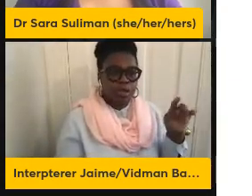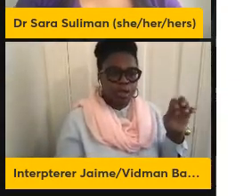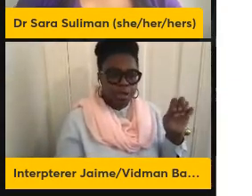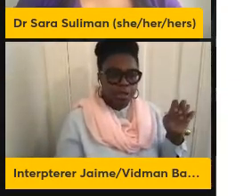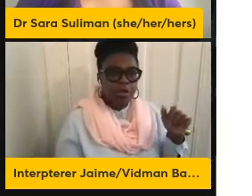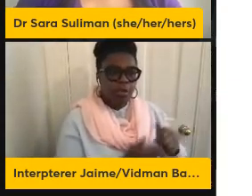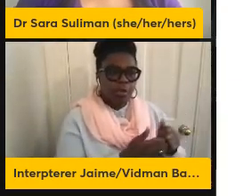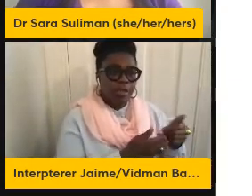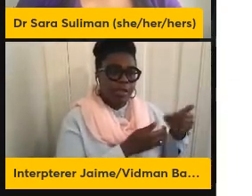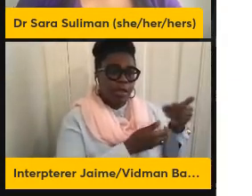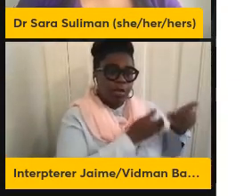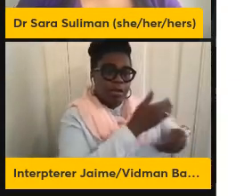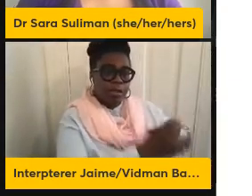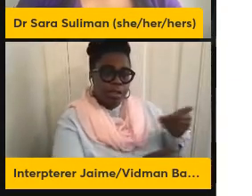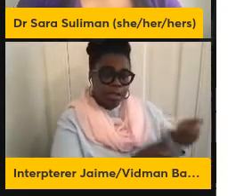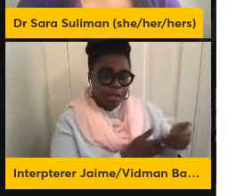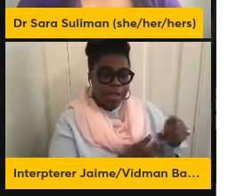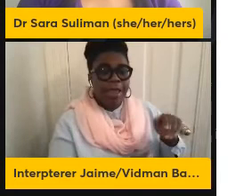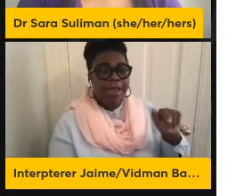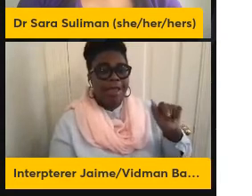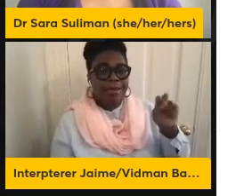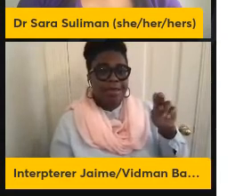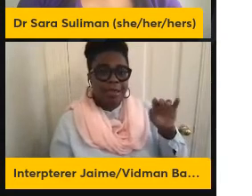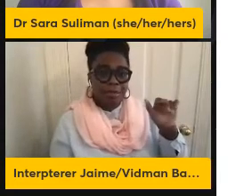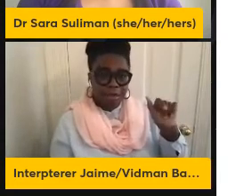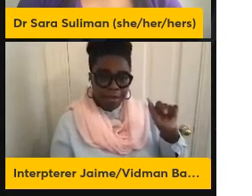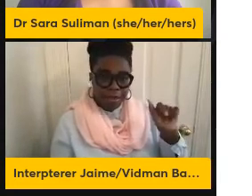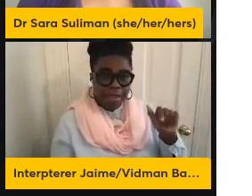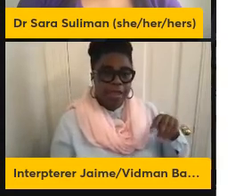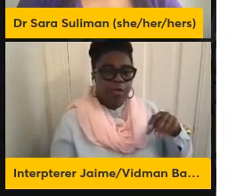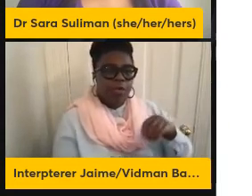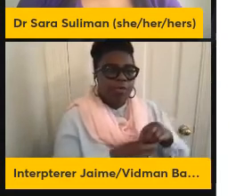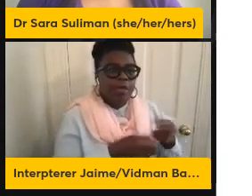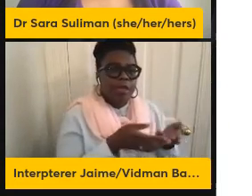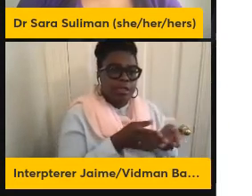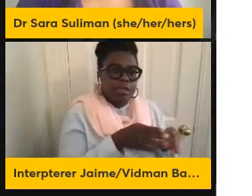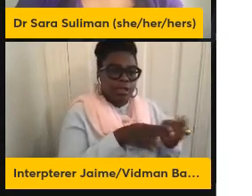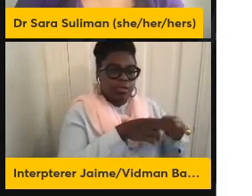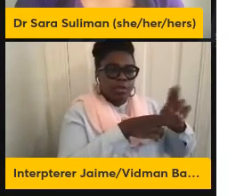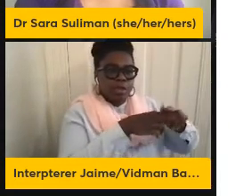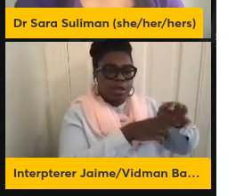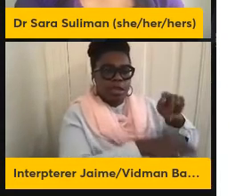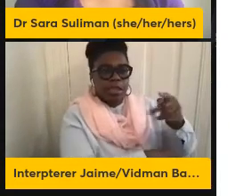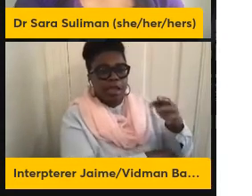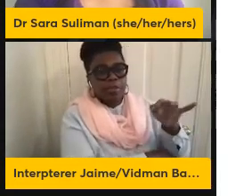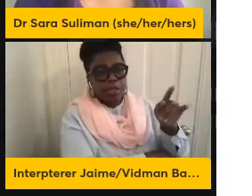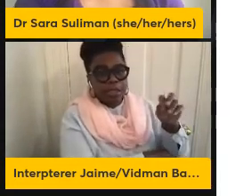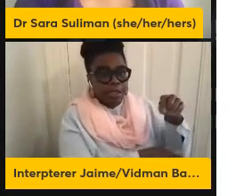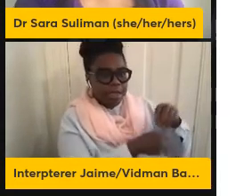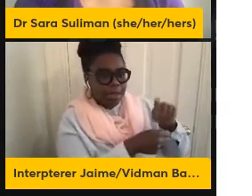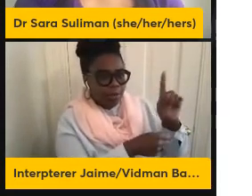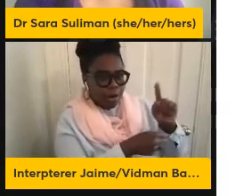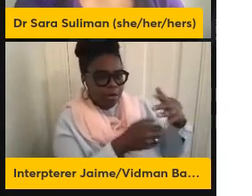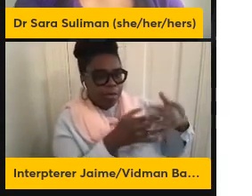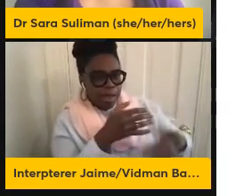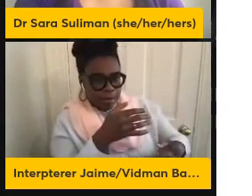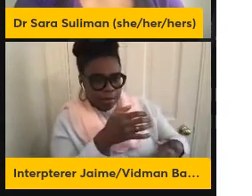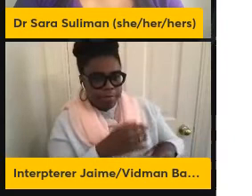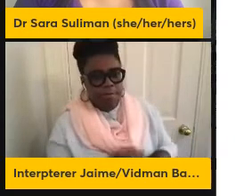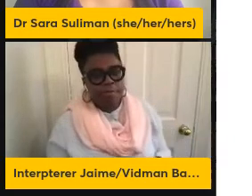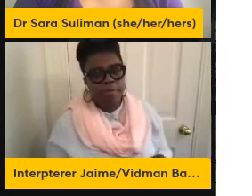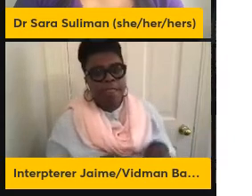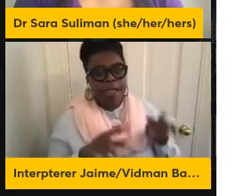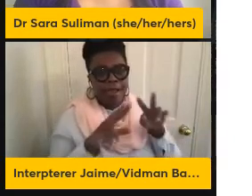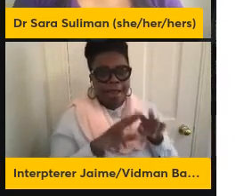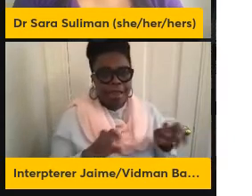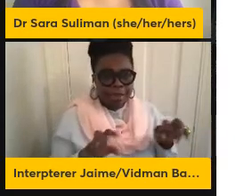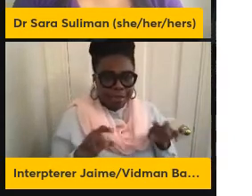one hyper tyrosinemia. So accumulation of tyrosine in the blood, which is expected. And again, analyzing public RNA seek data